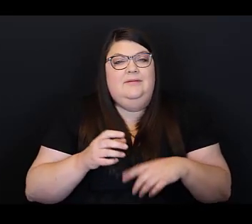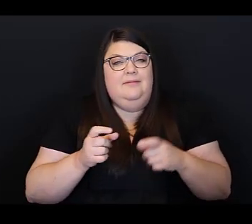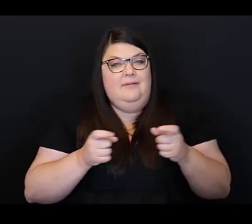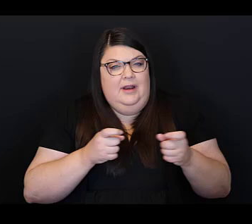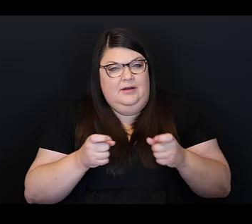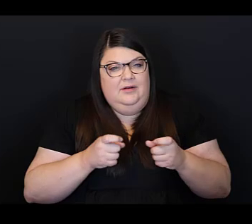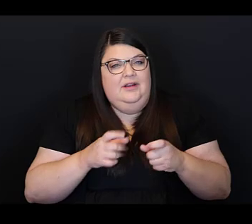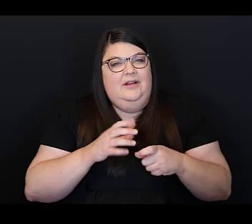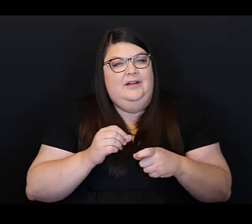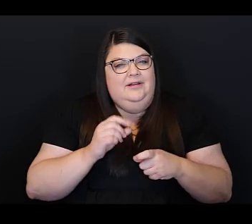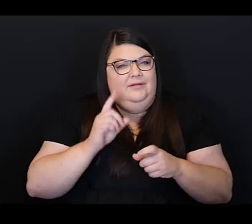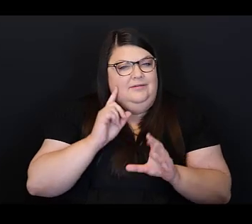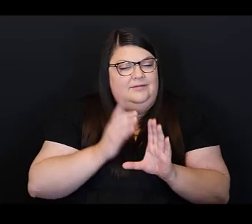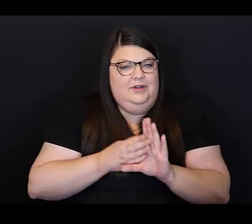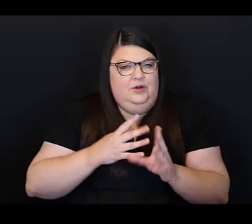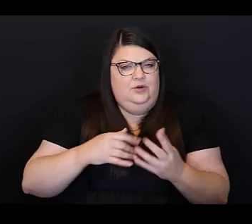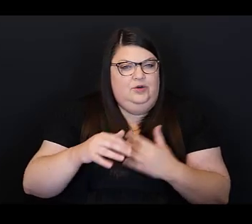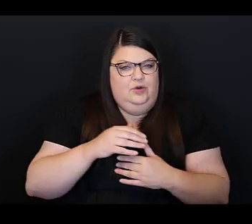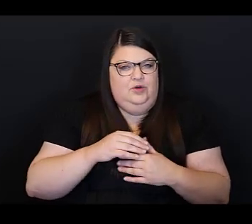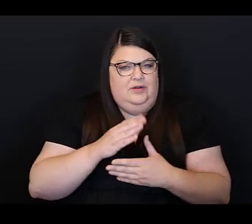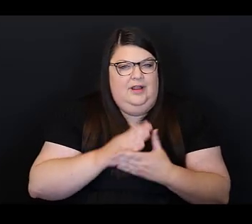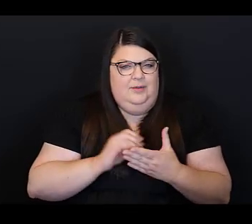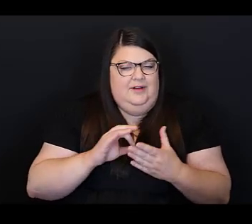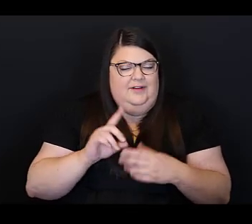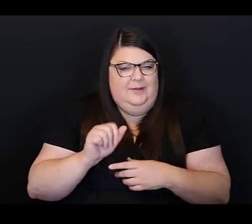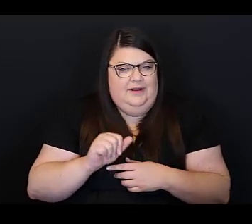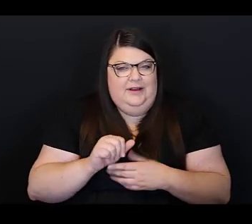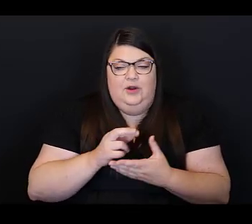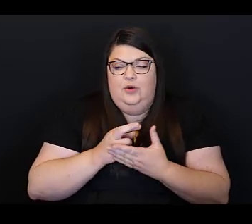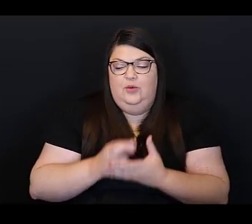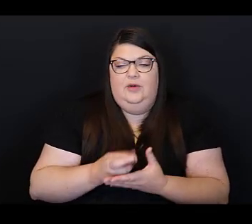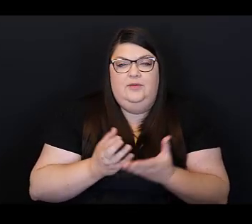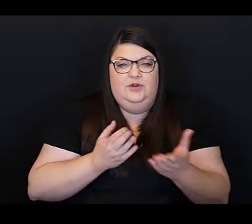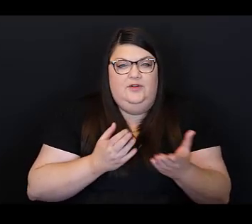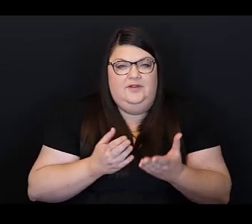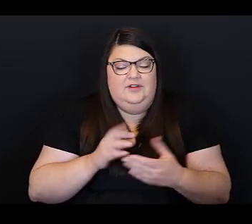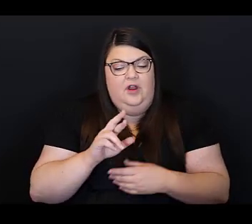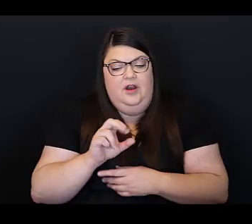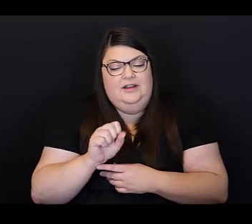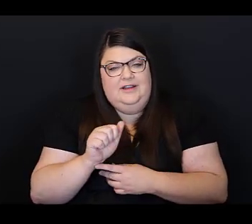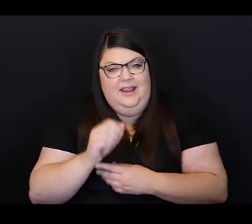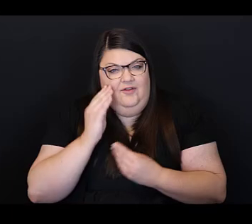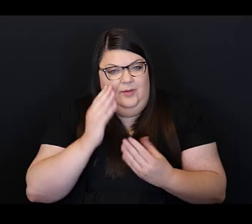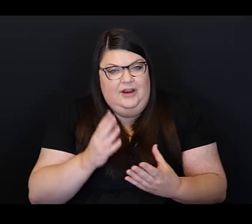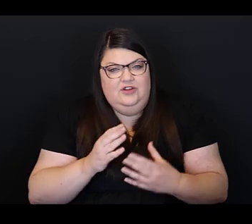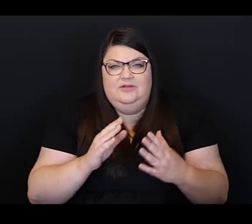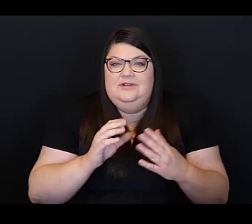psychosocial aspects of disability, rehabilitation services, RSA information,